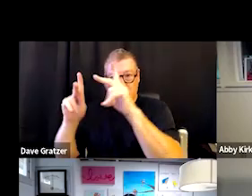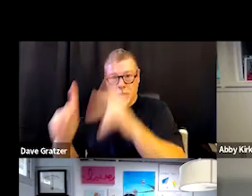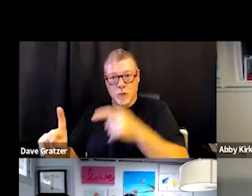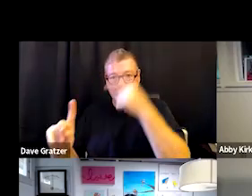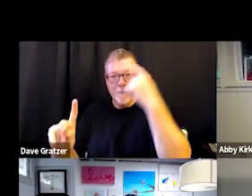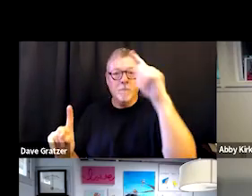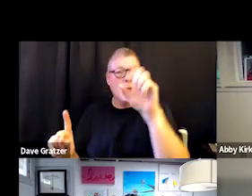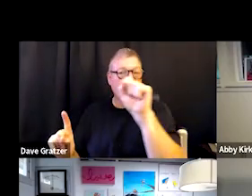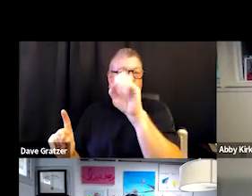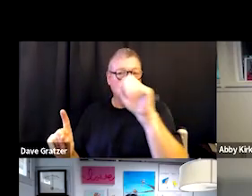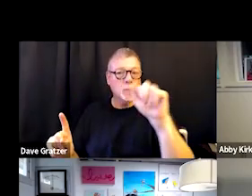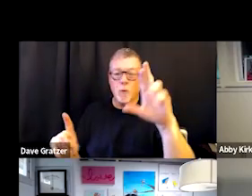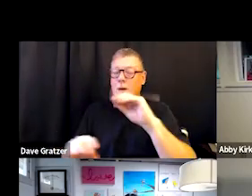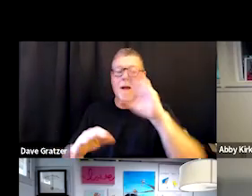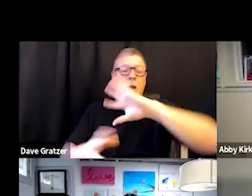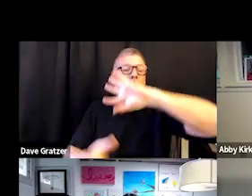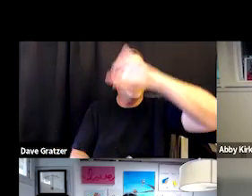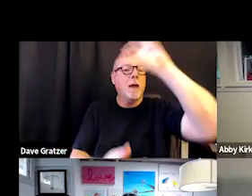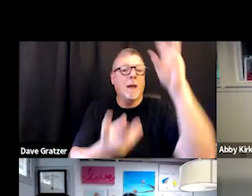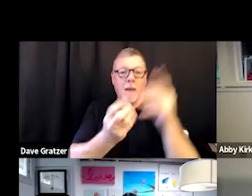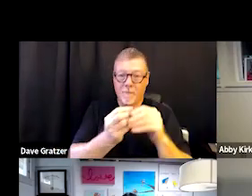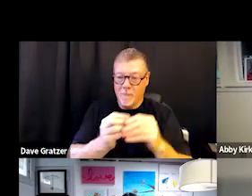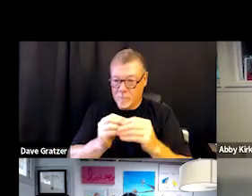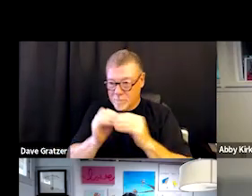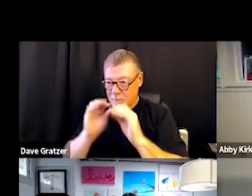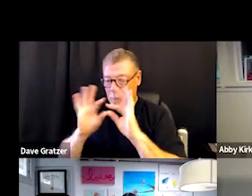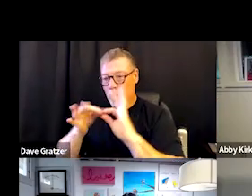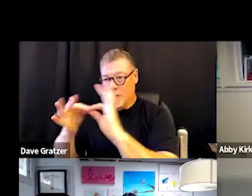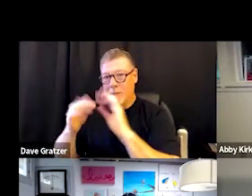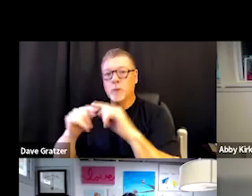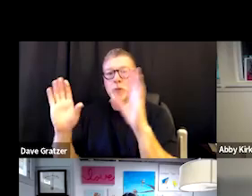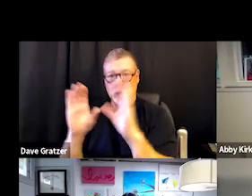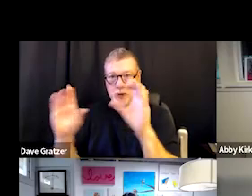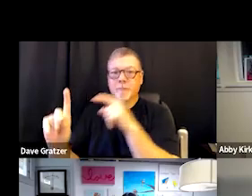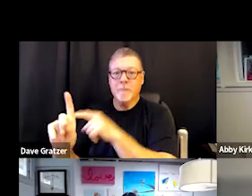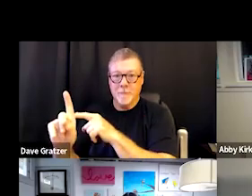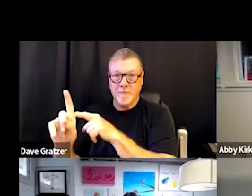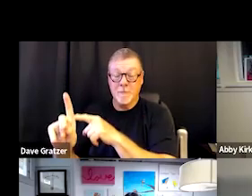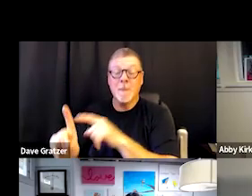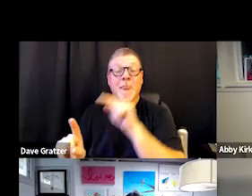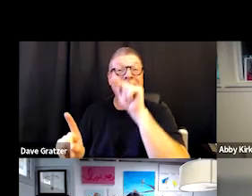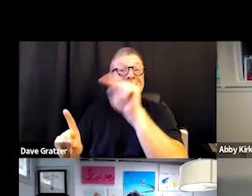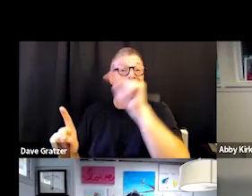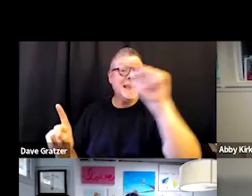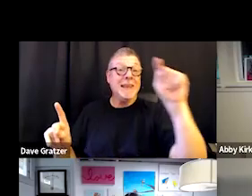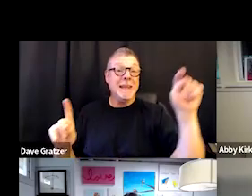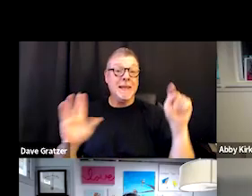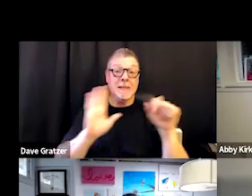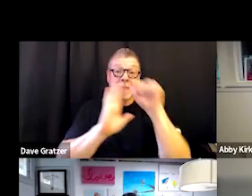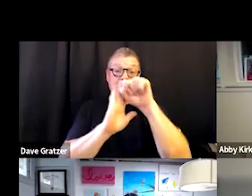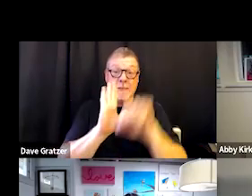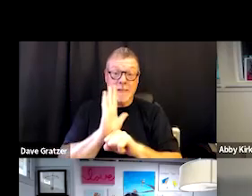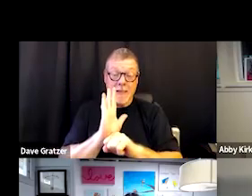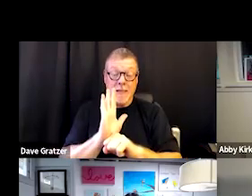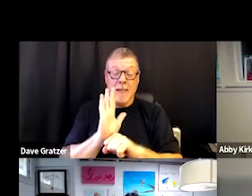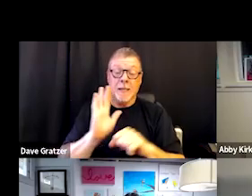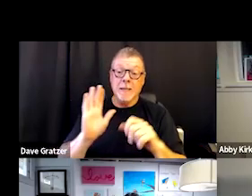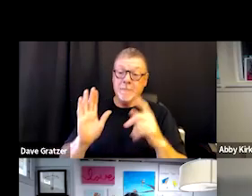and all things related to certifications. Each state will be developing